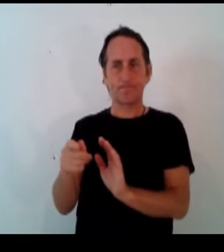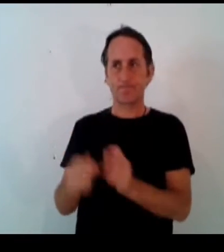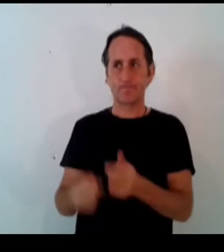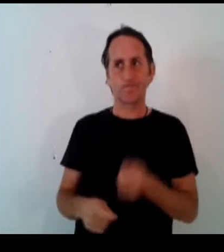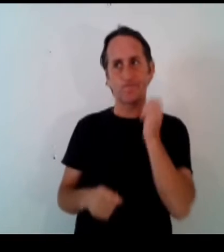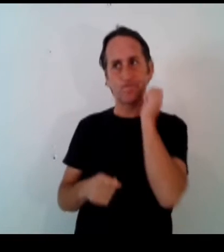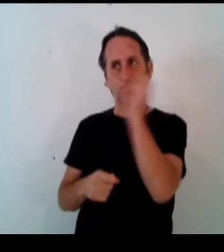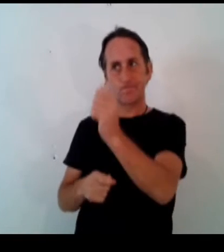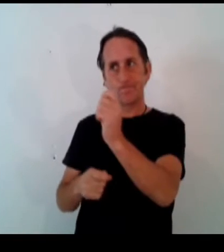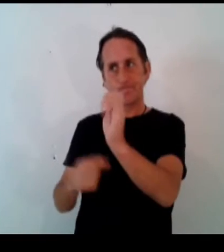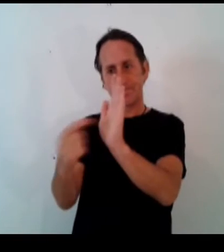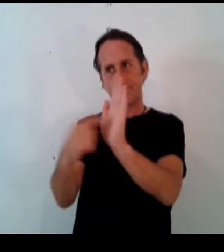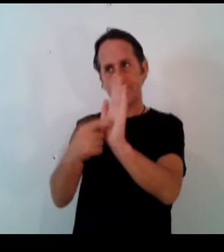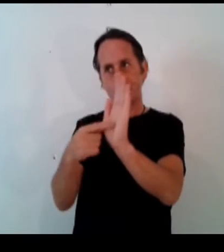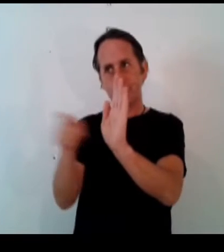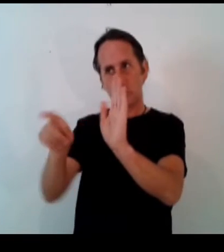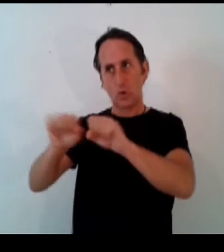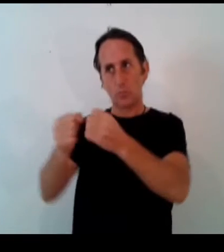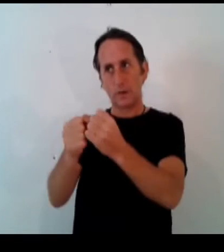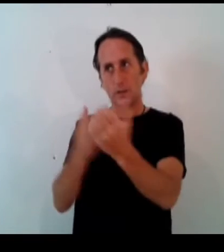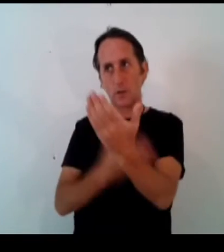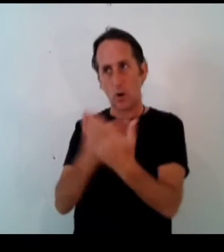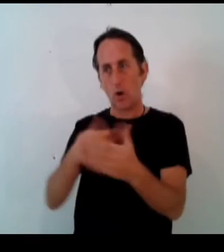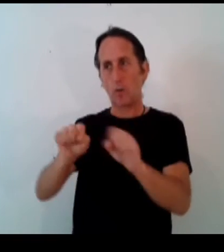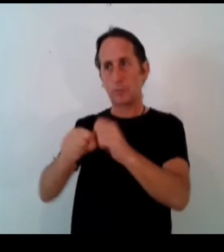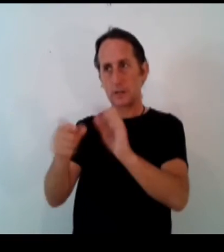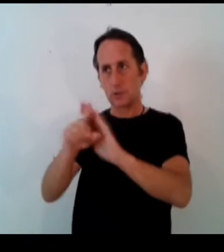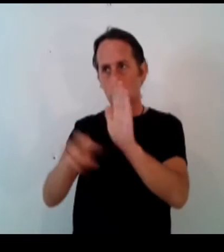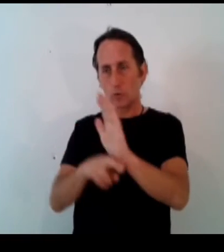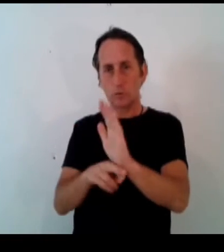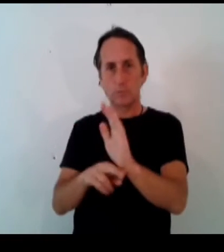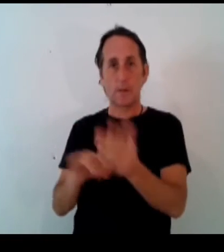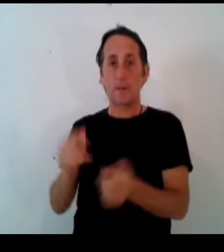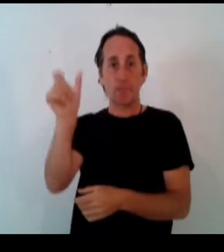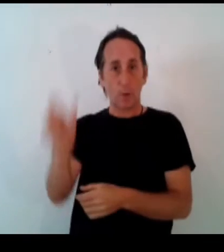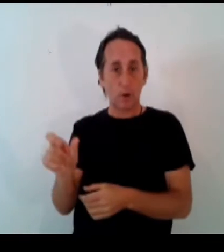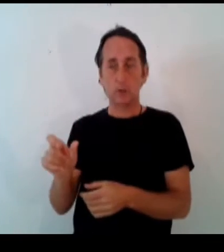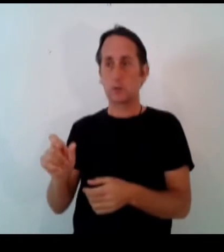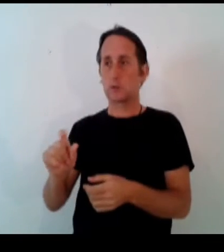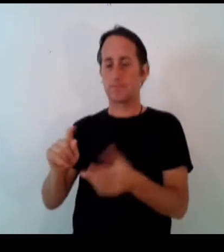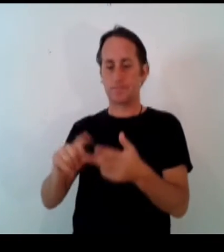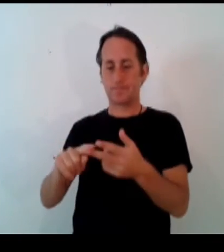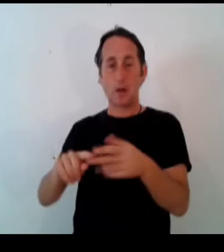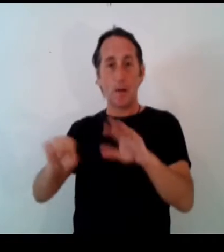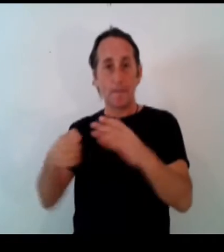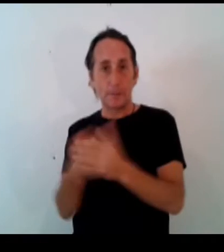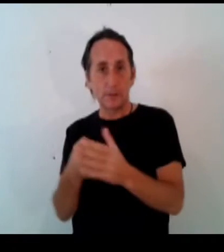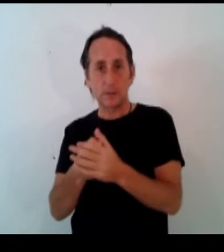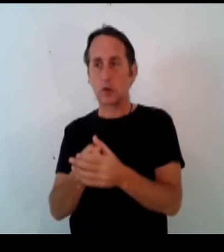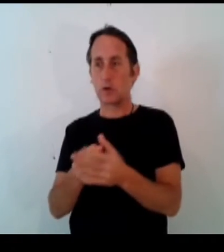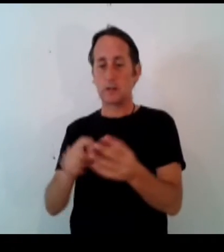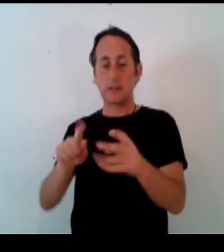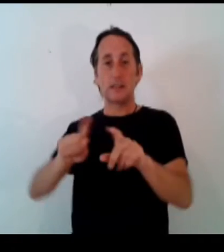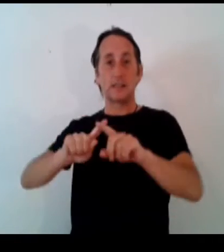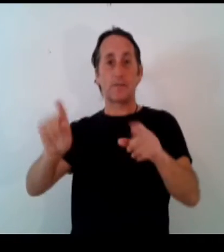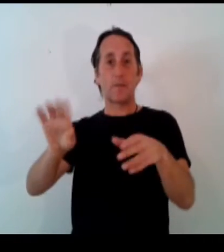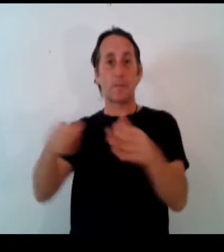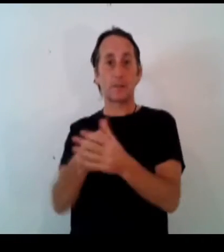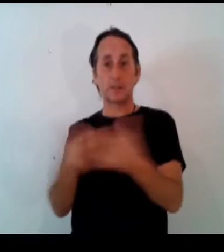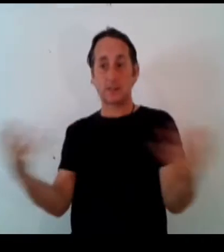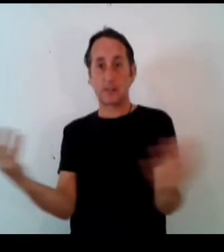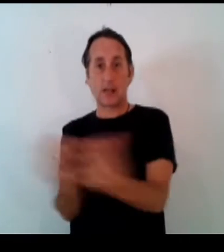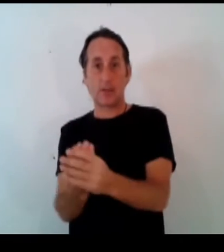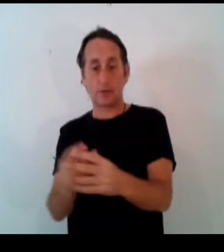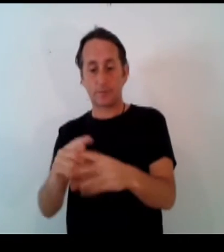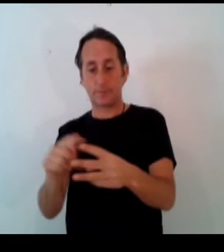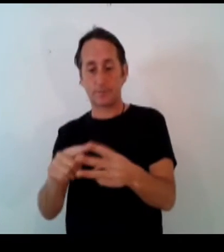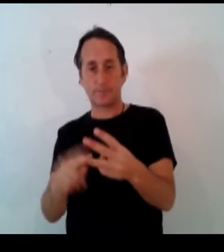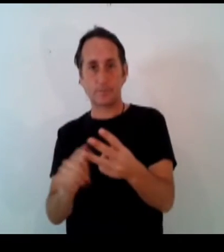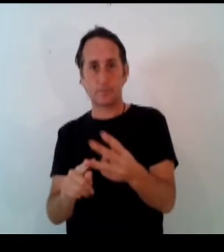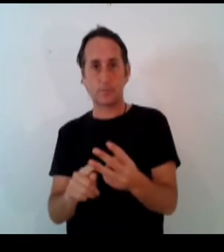Whether thats a person or an organisation or a conglomerate of organisations. so this group of people put in a charge against